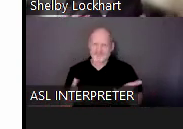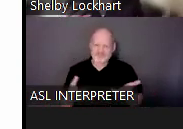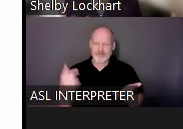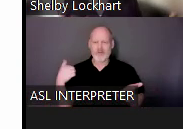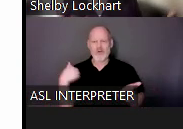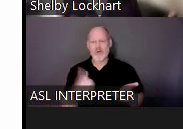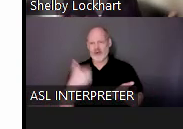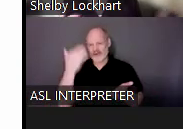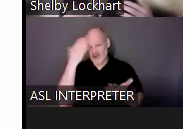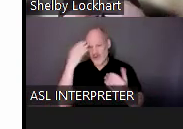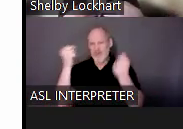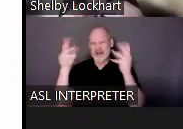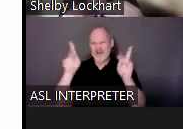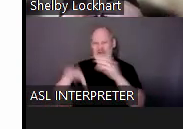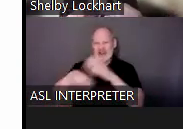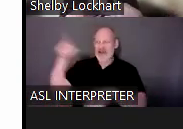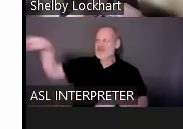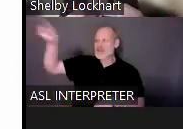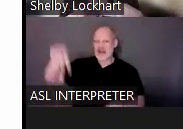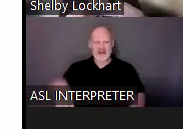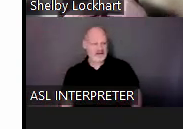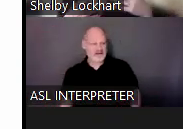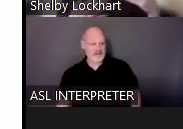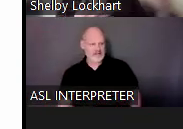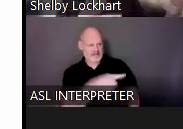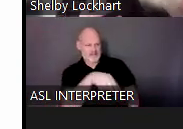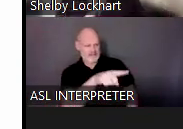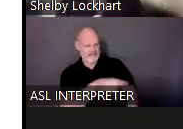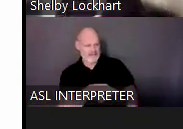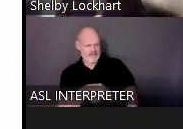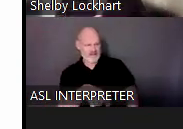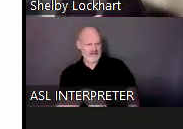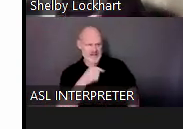look at that and go well that's not my culture, that's the school's culture.